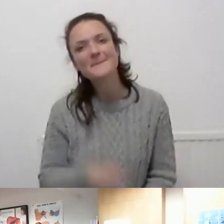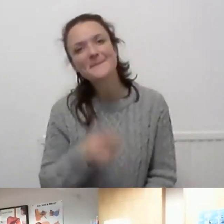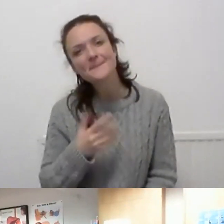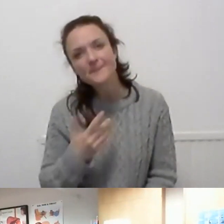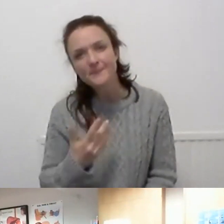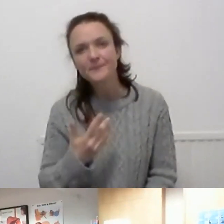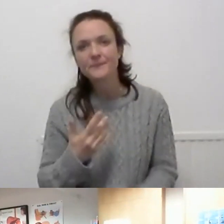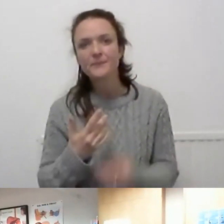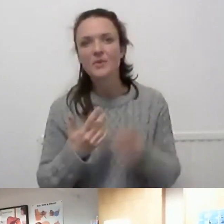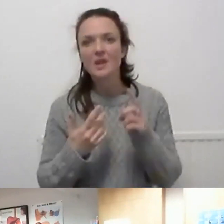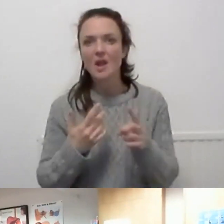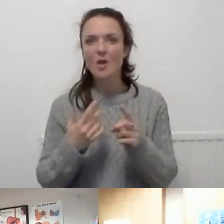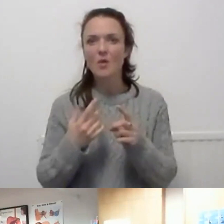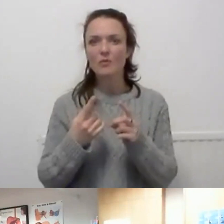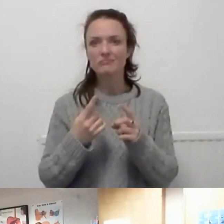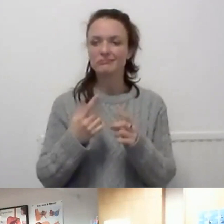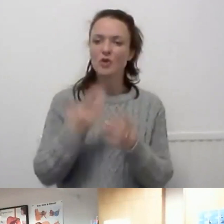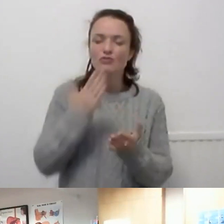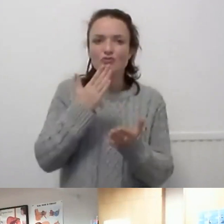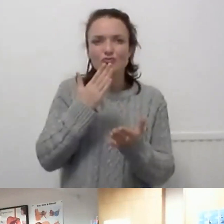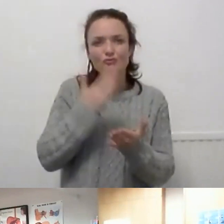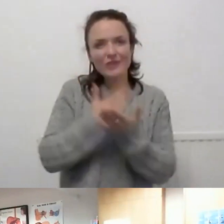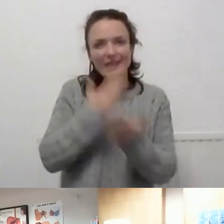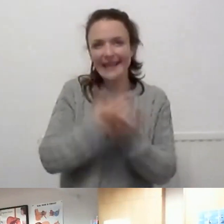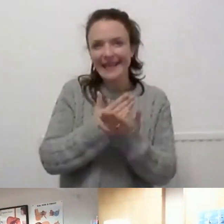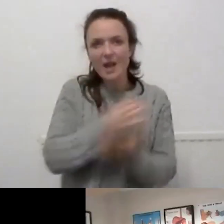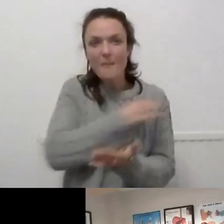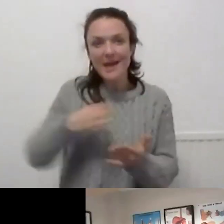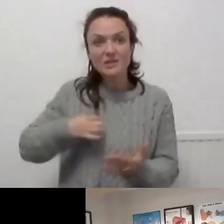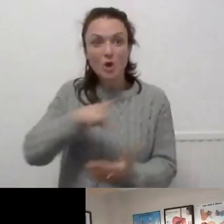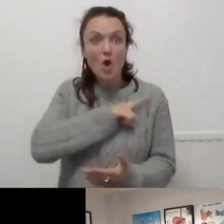medically you might need one or the other. So if you've had a severe allergic reaction to a